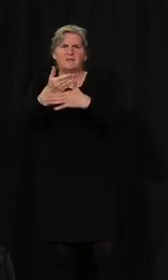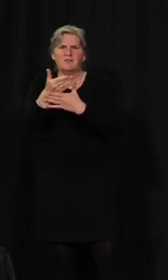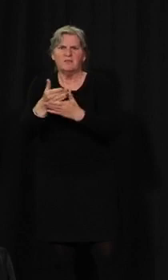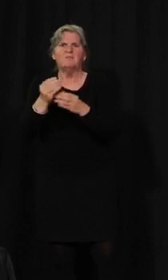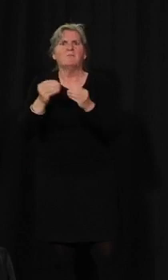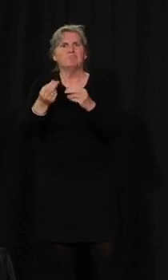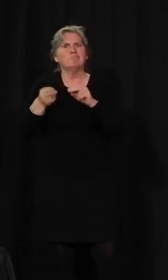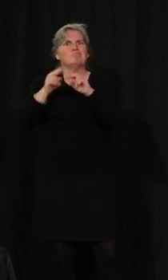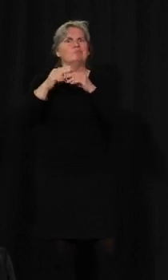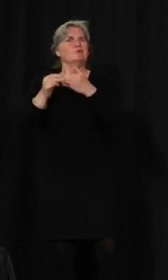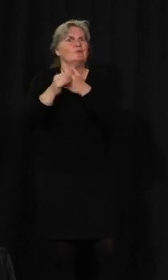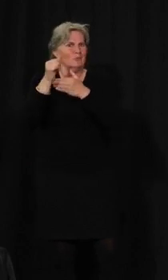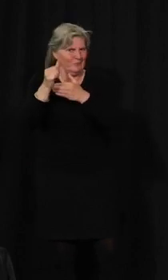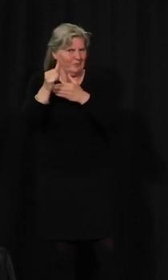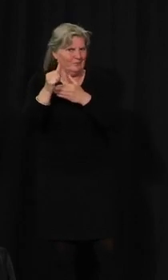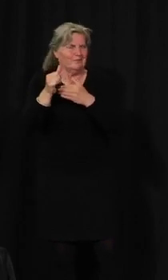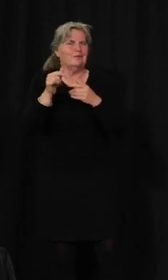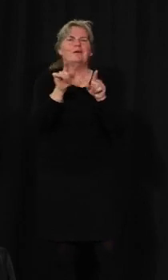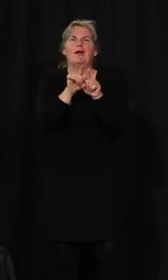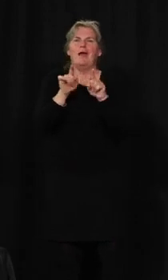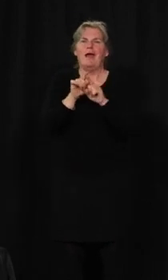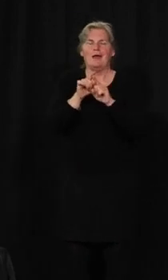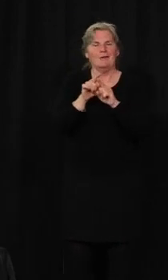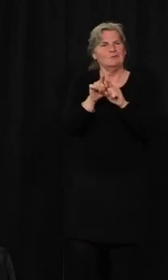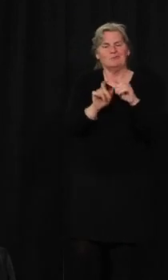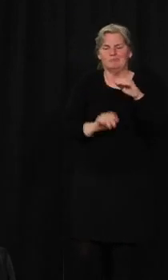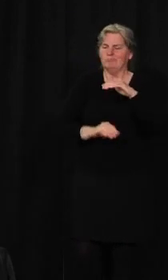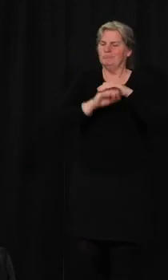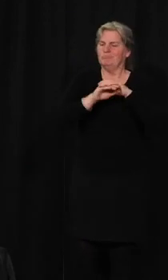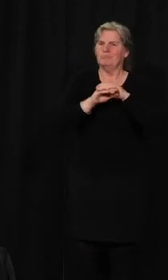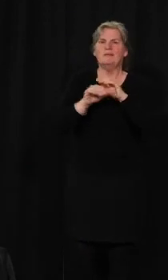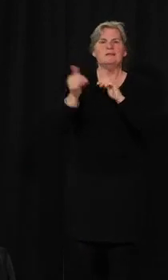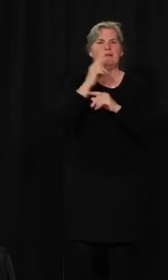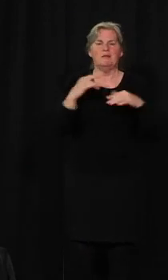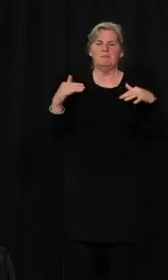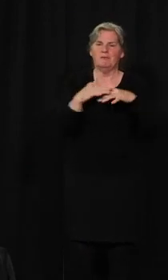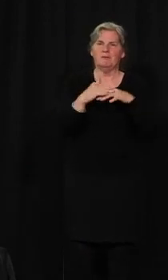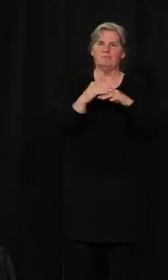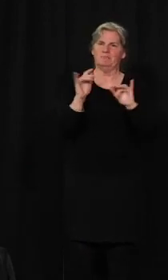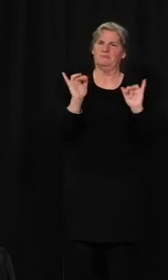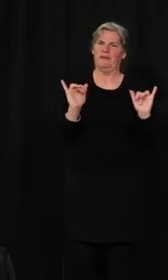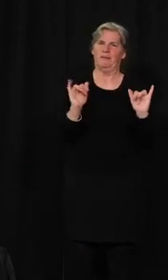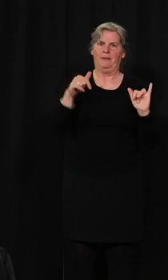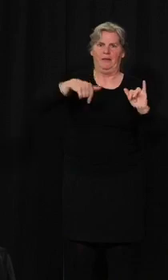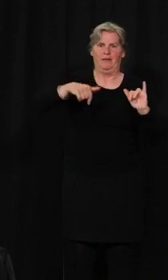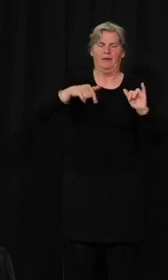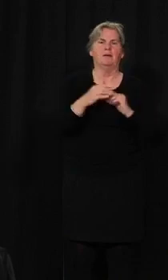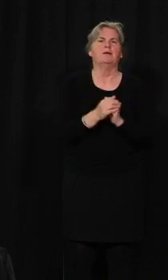higher risk. Thus, our limit of ten stays for the time being and that is what indoor social gatherings over a